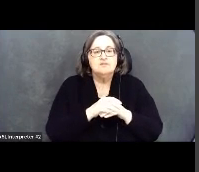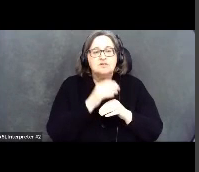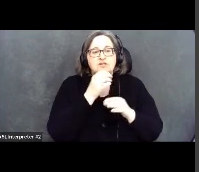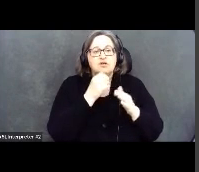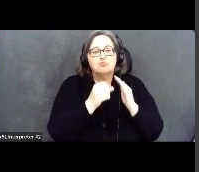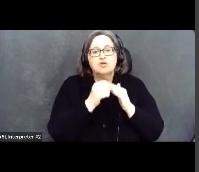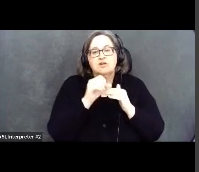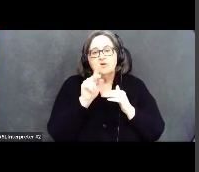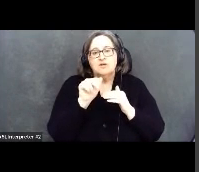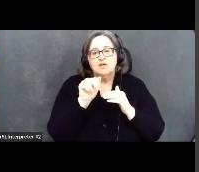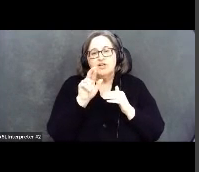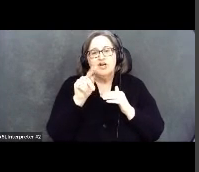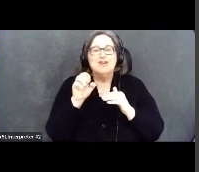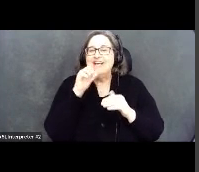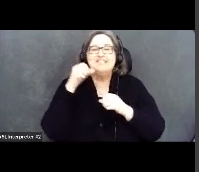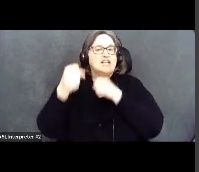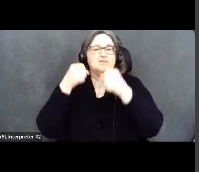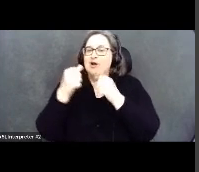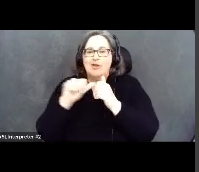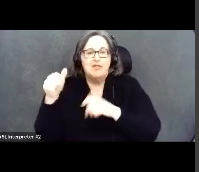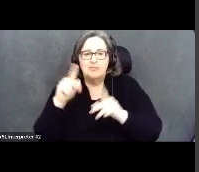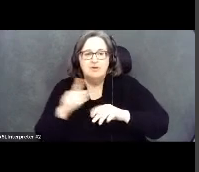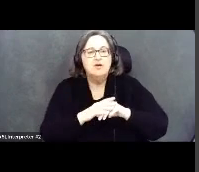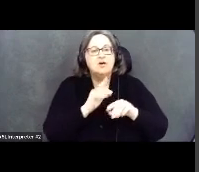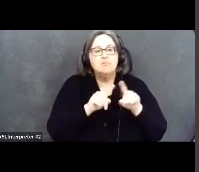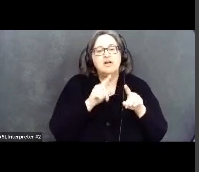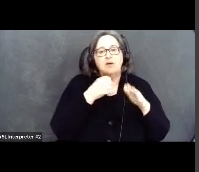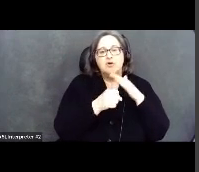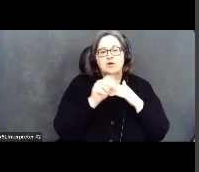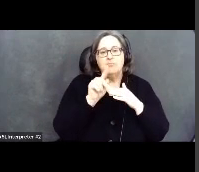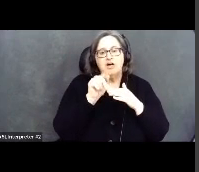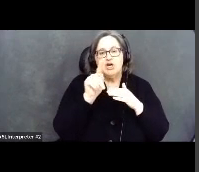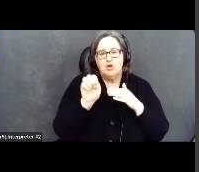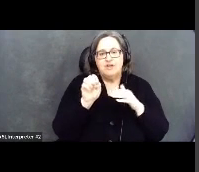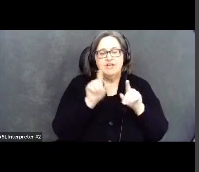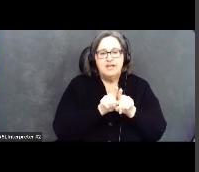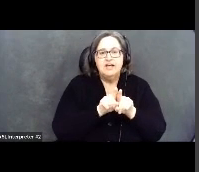No, he is not sparring. I put him in karate as a form of therapy, because we are 4 1/2 years out.